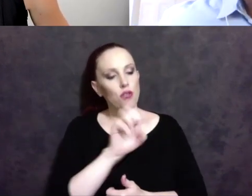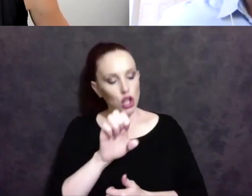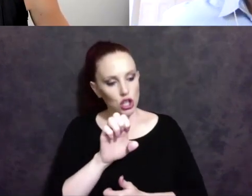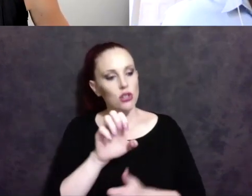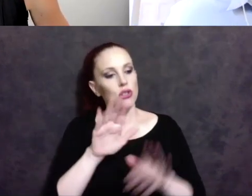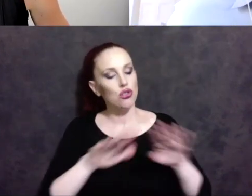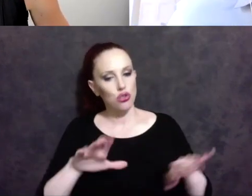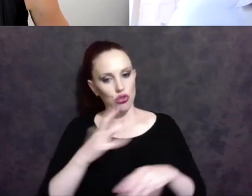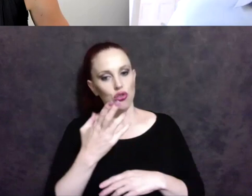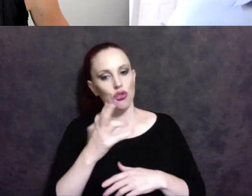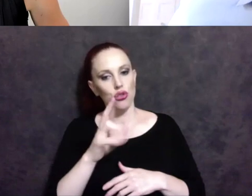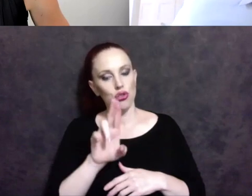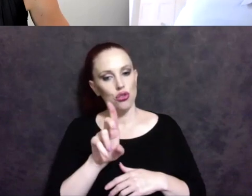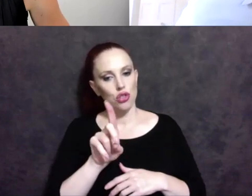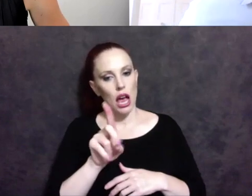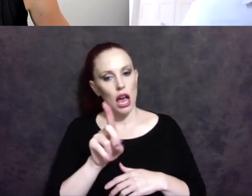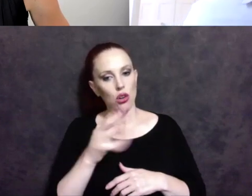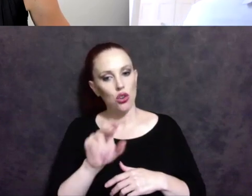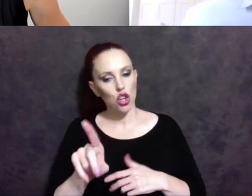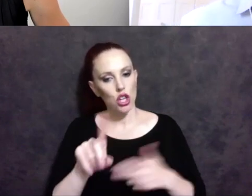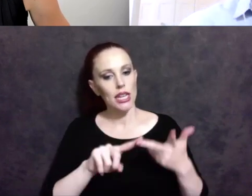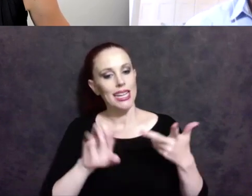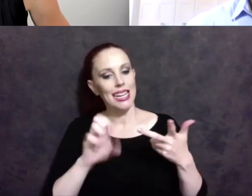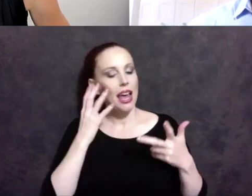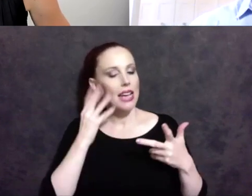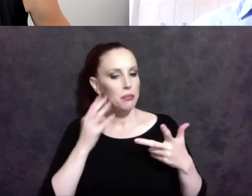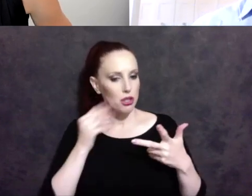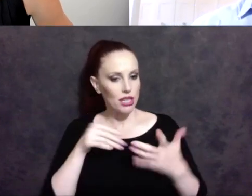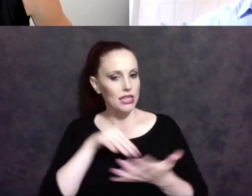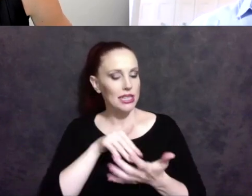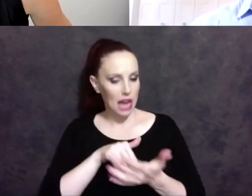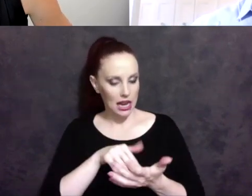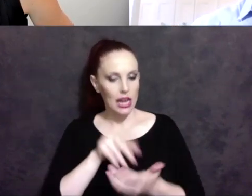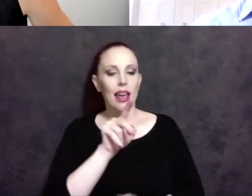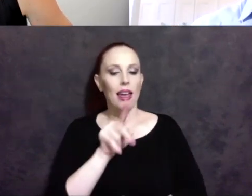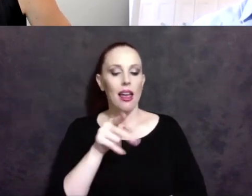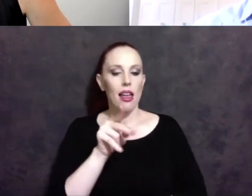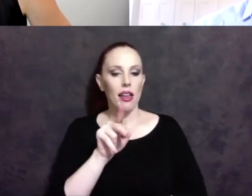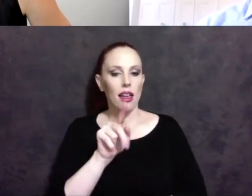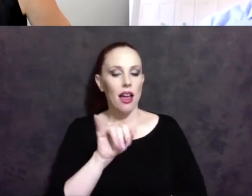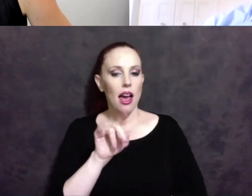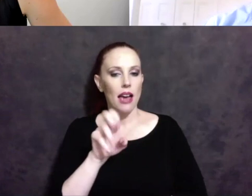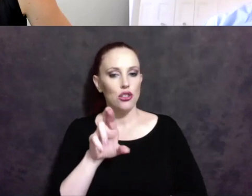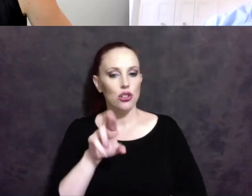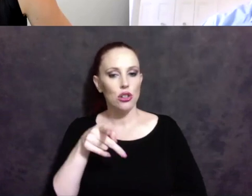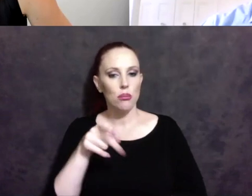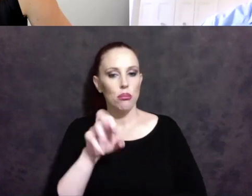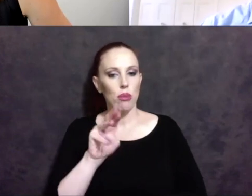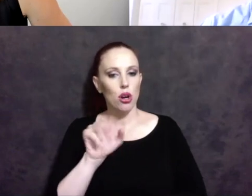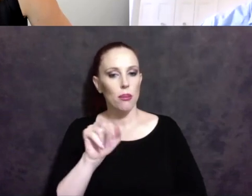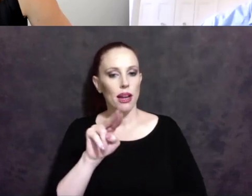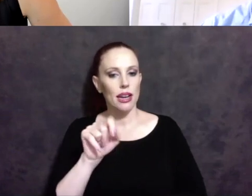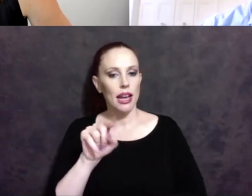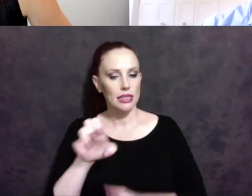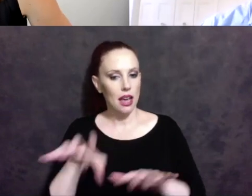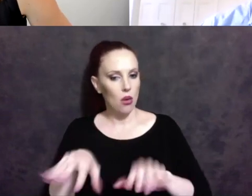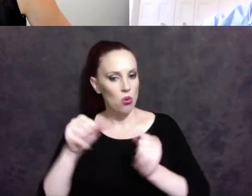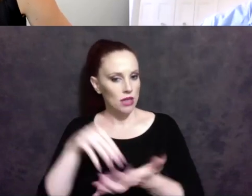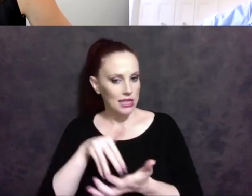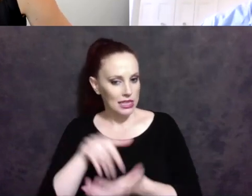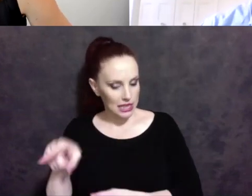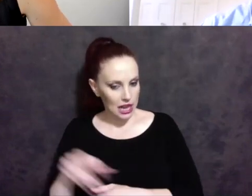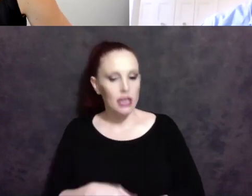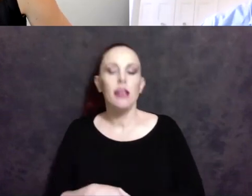that was conducted by Kaiser Permanente. Bonnie asks can you talk about how one's culture